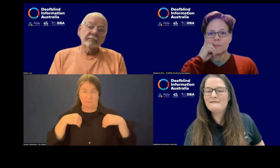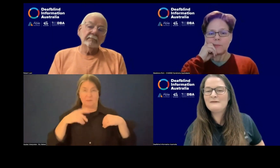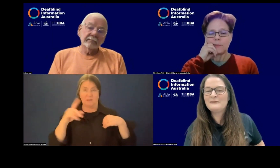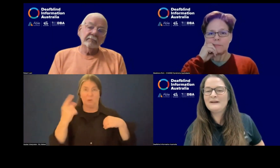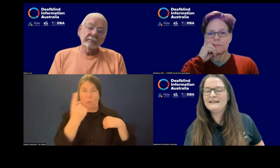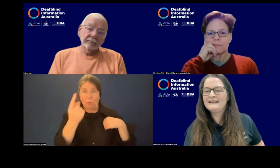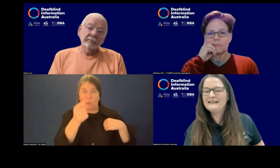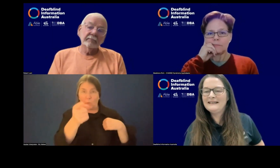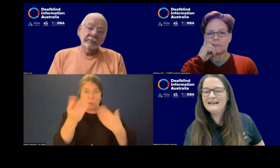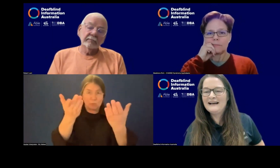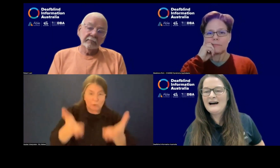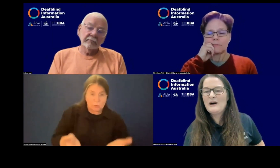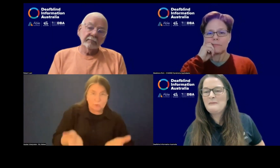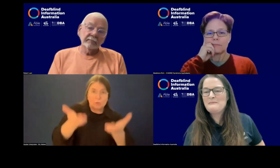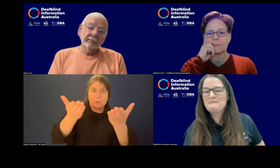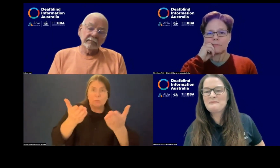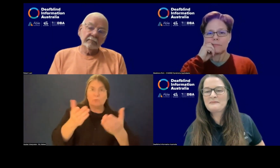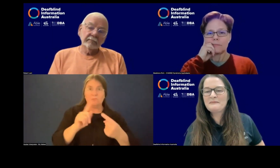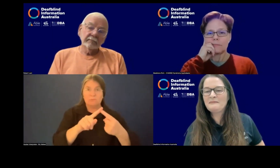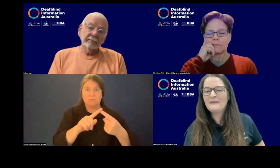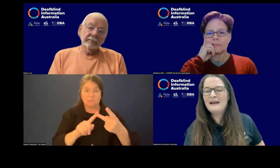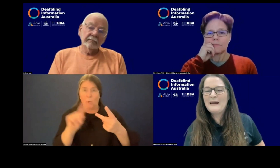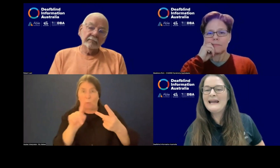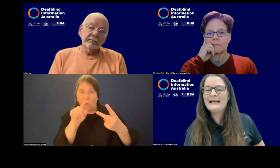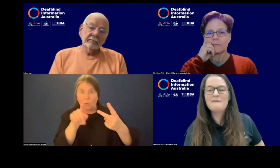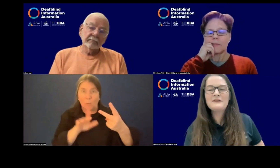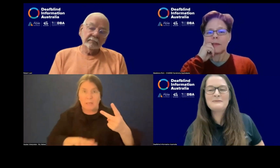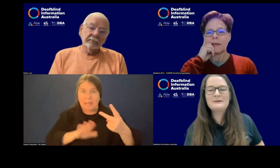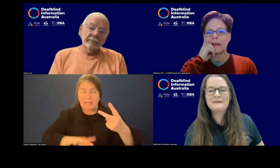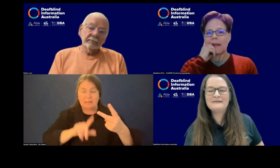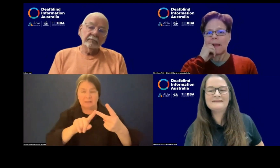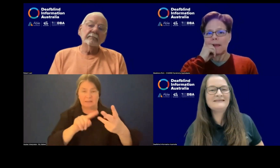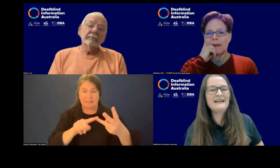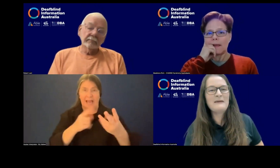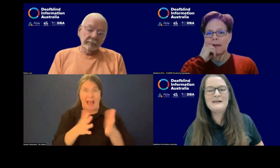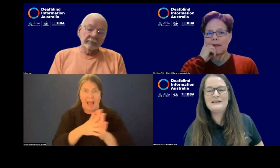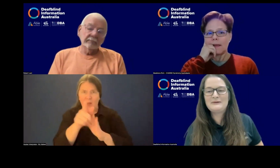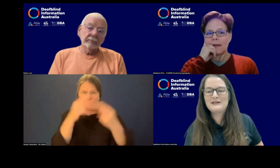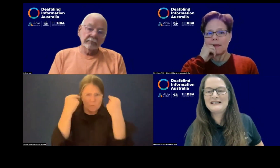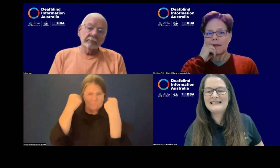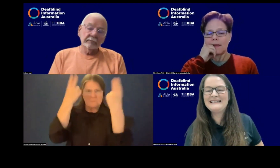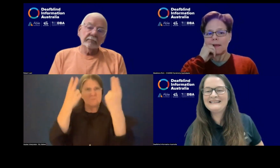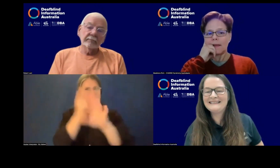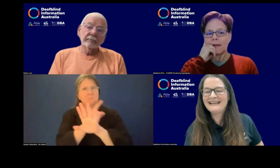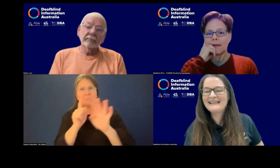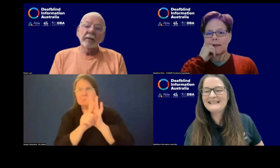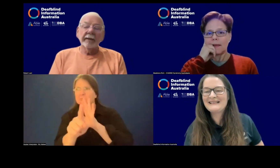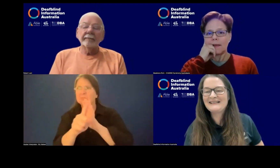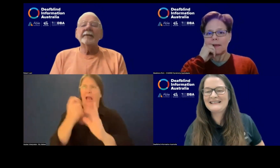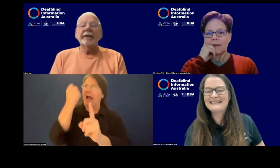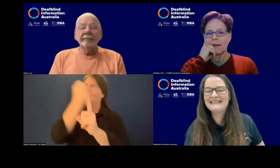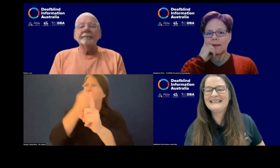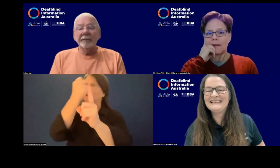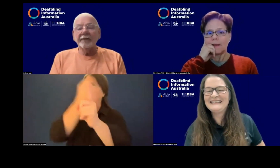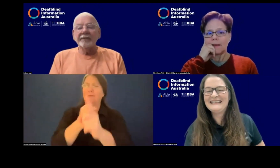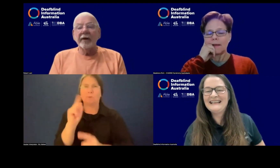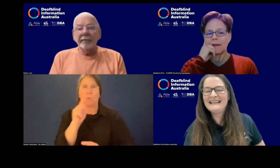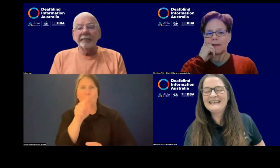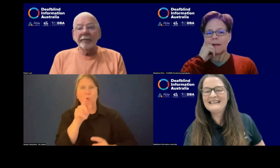for it. And being comfortable and happy in your own skin I guess.